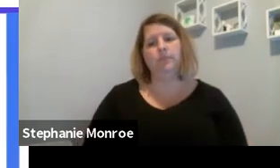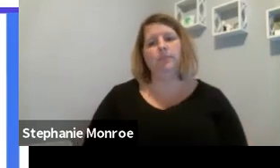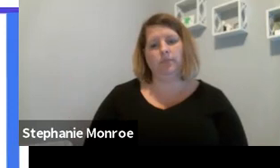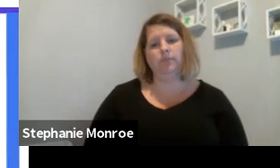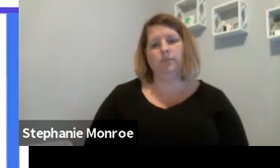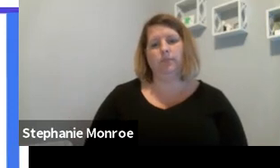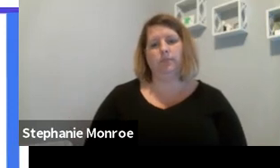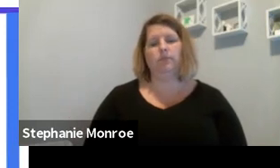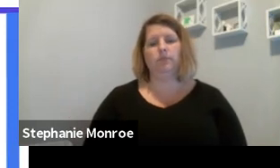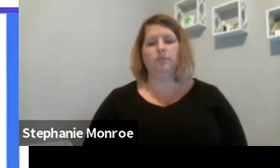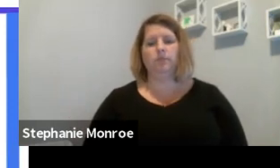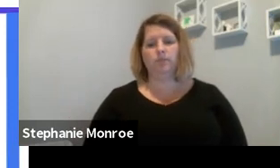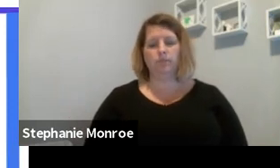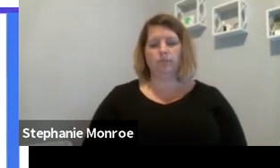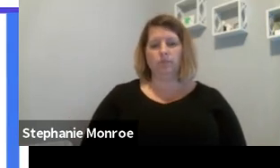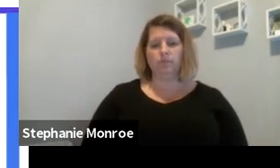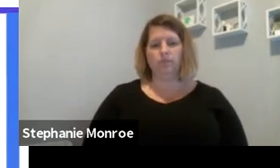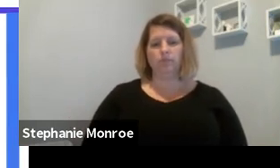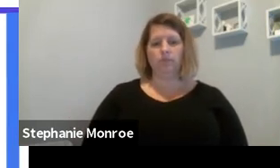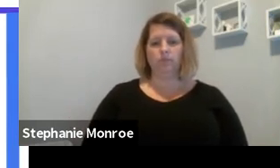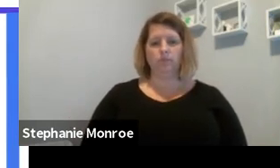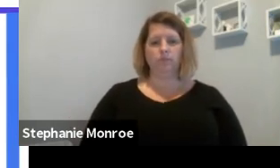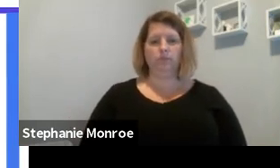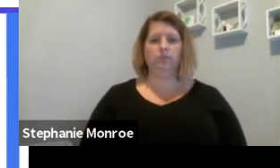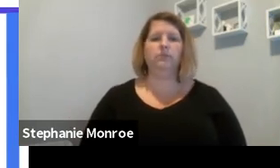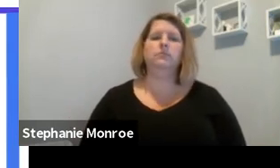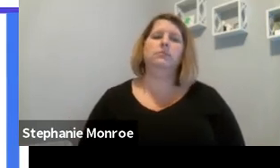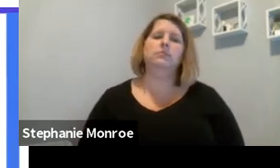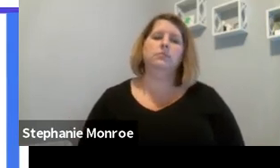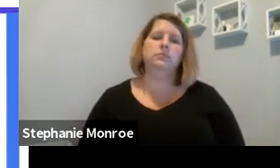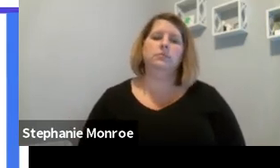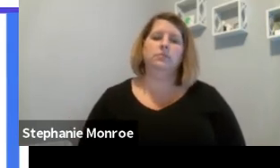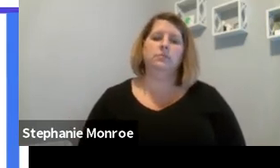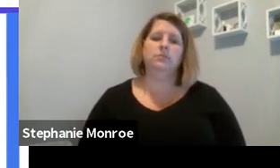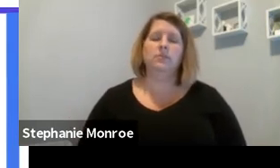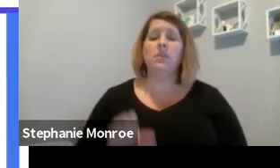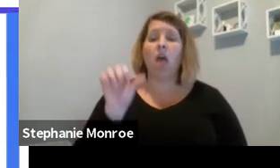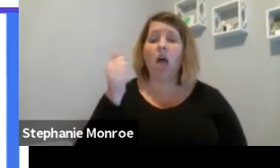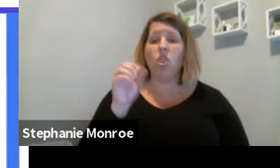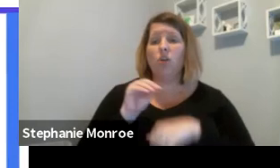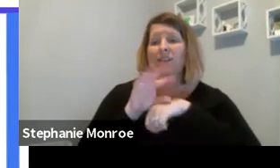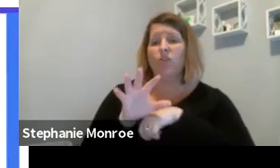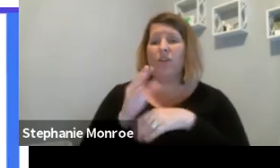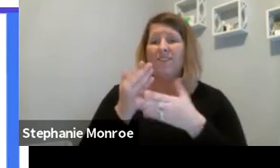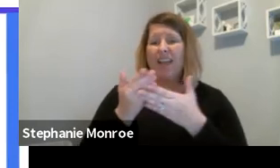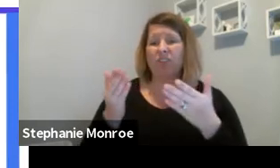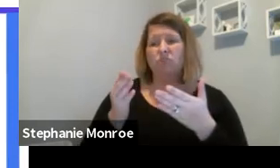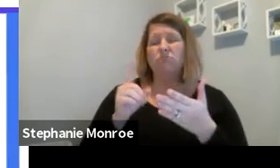and other influencing factors that also contribute to providing a good service.